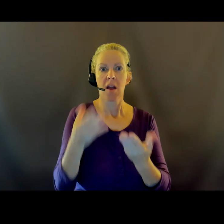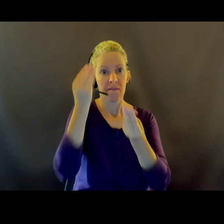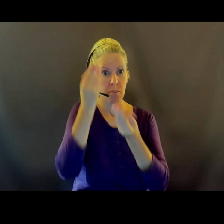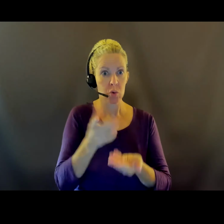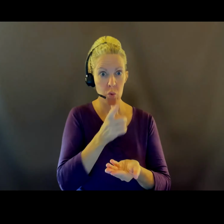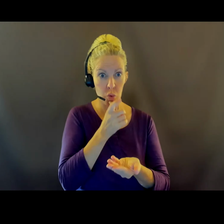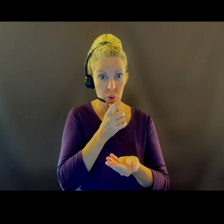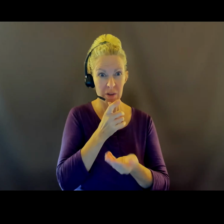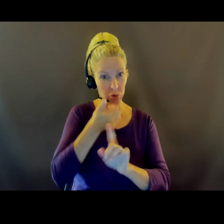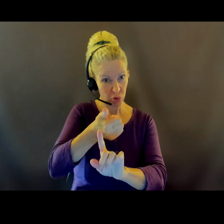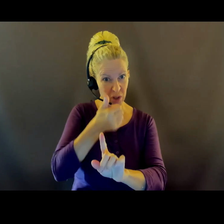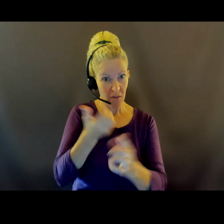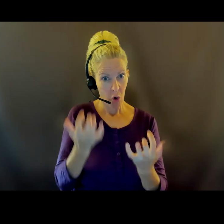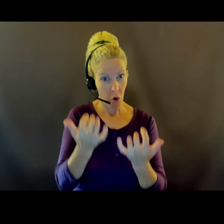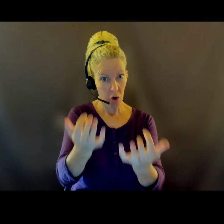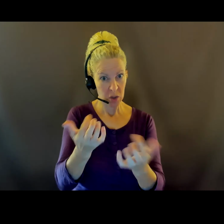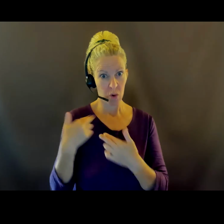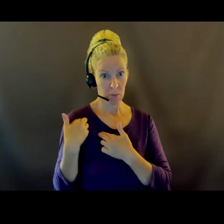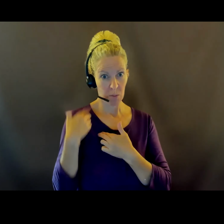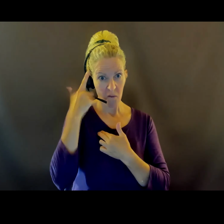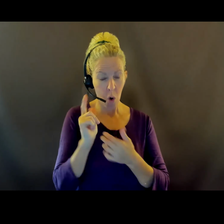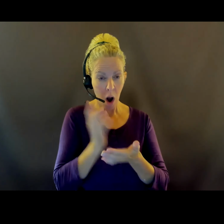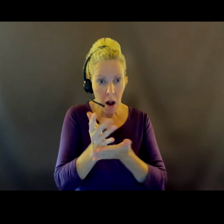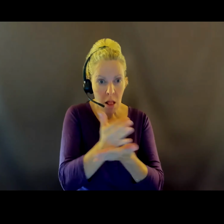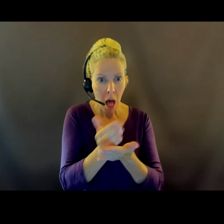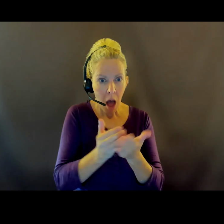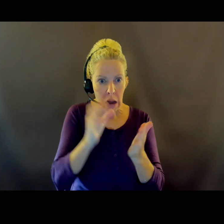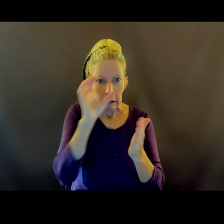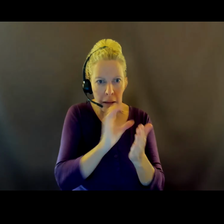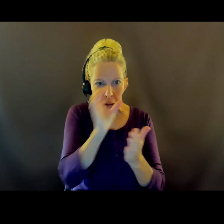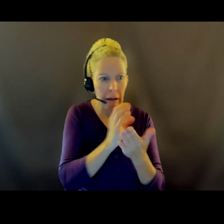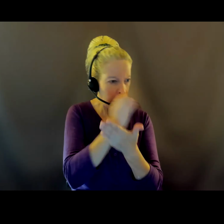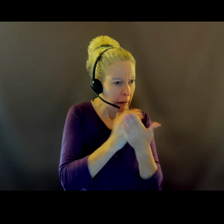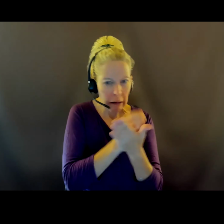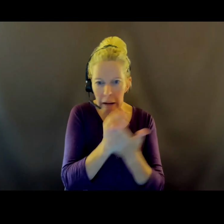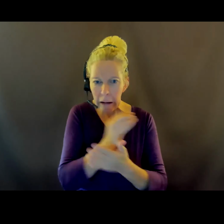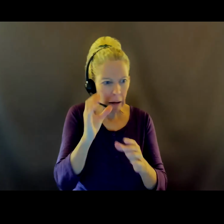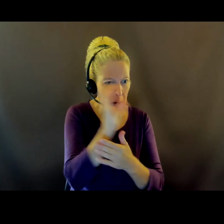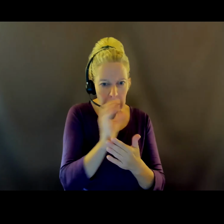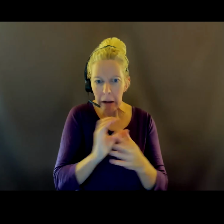To make sure what I'm talking about something that that you can relate to.